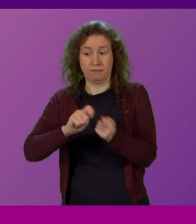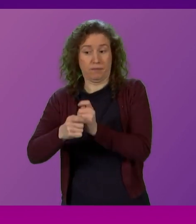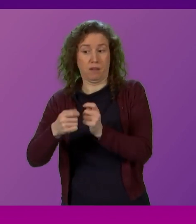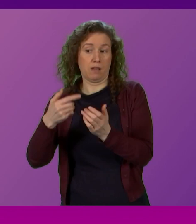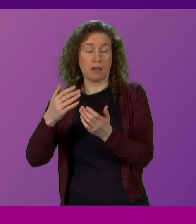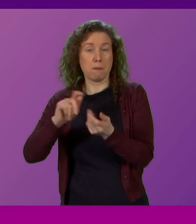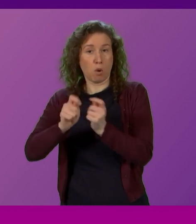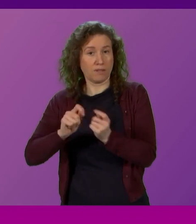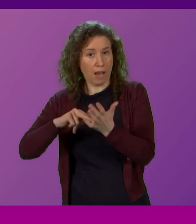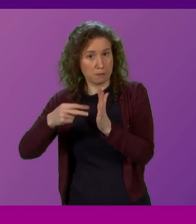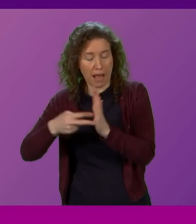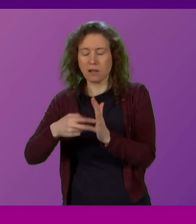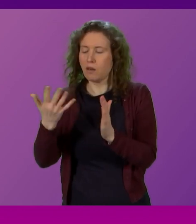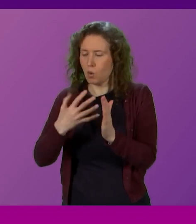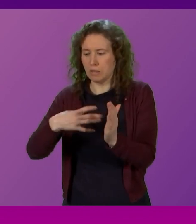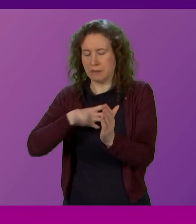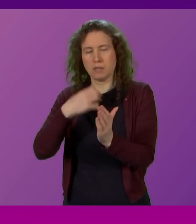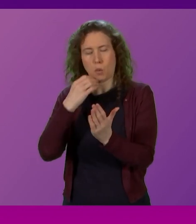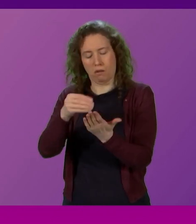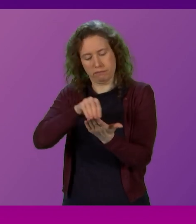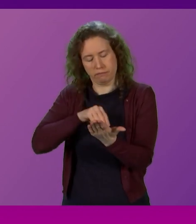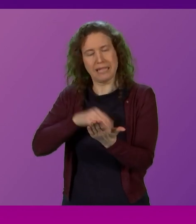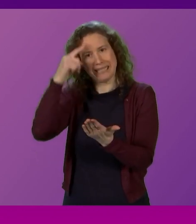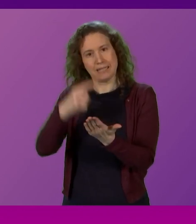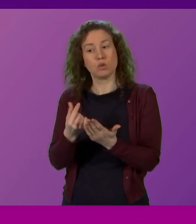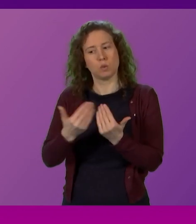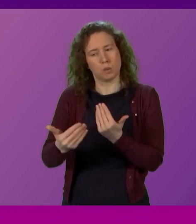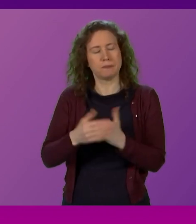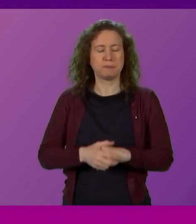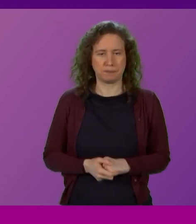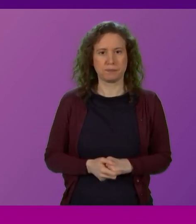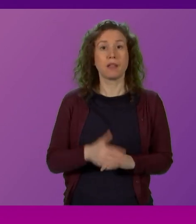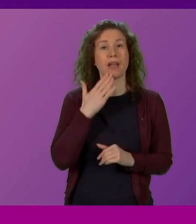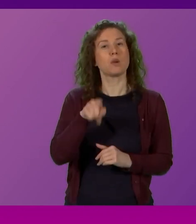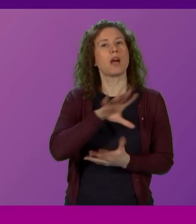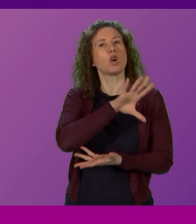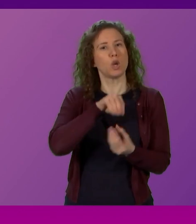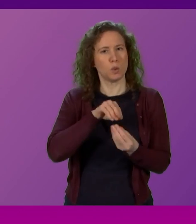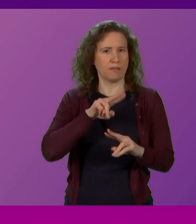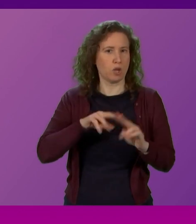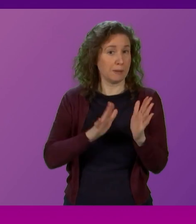Of course, ministers will set out a decision in due course. That concludes First Minister’s question time.